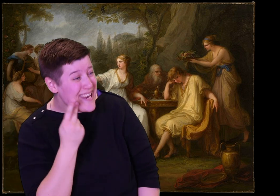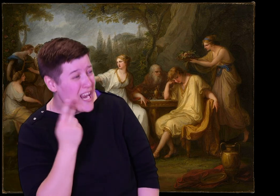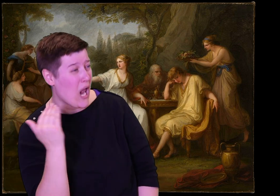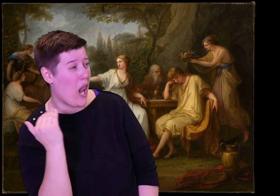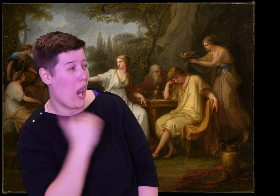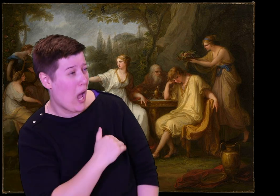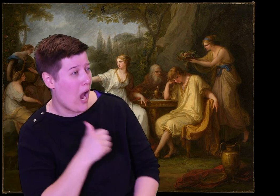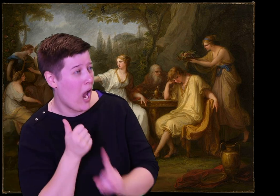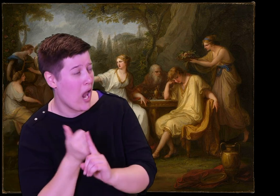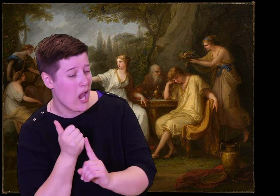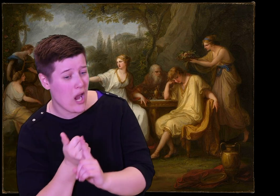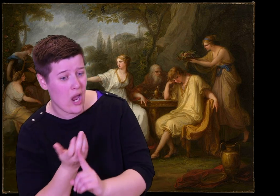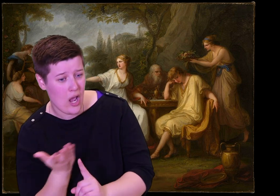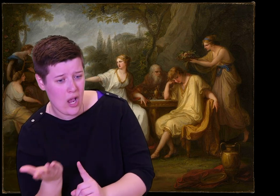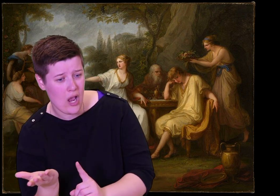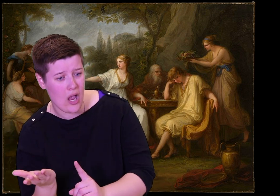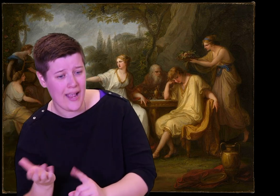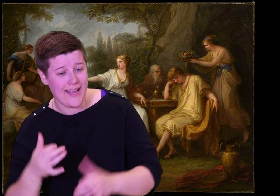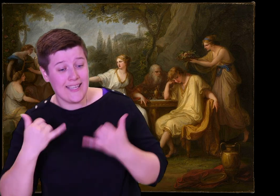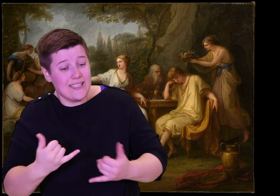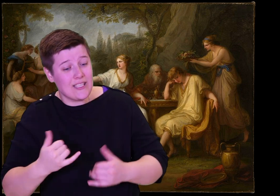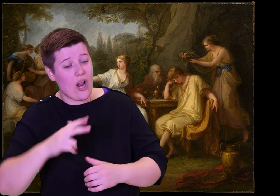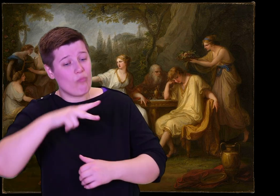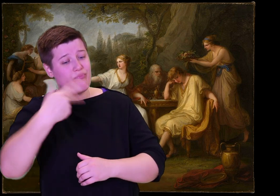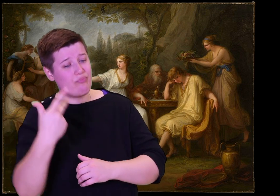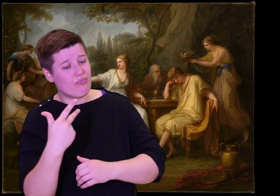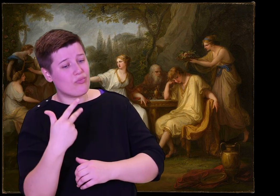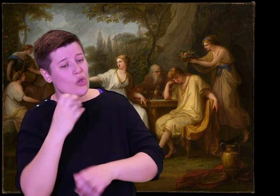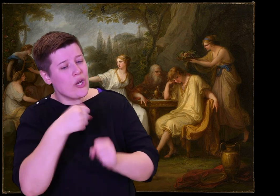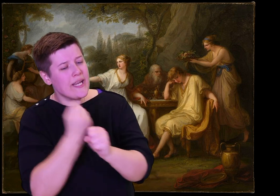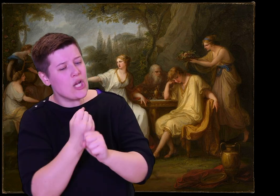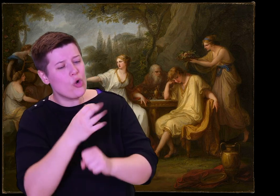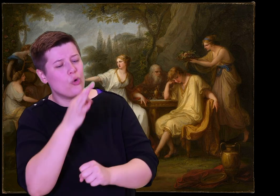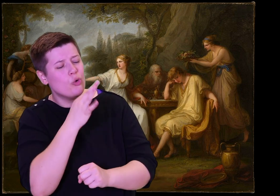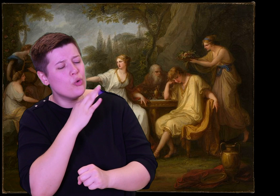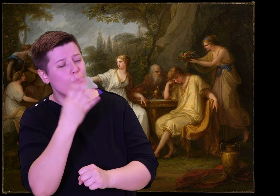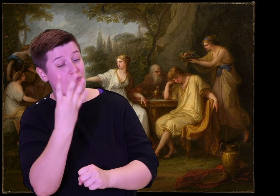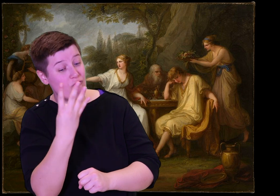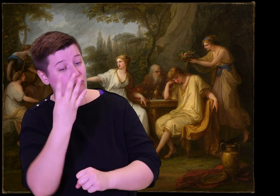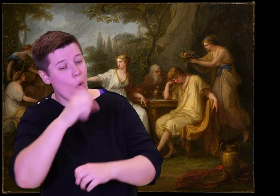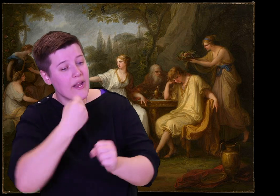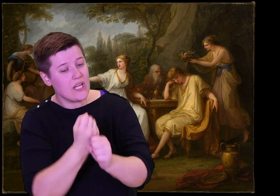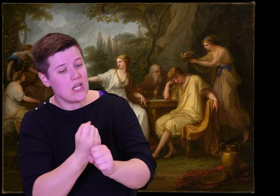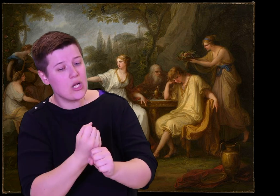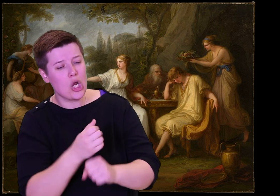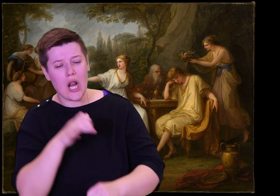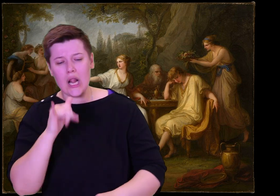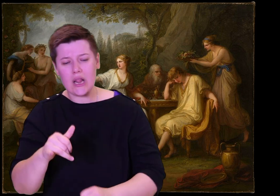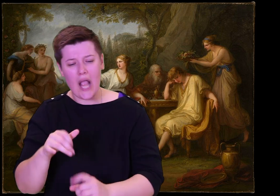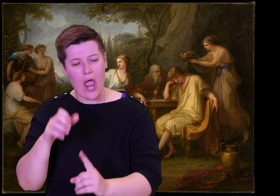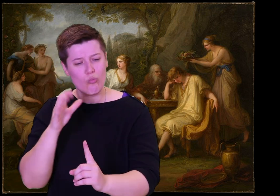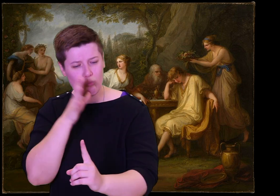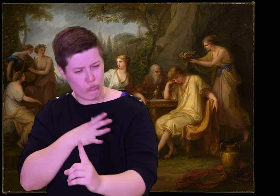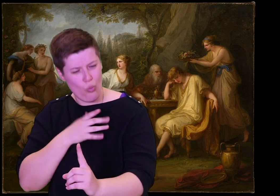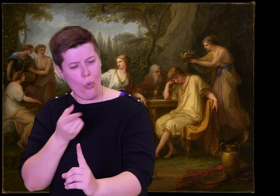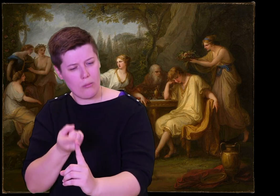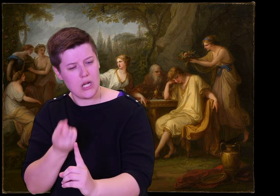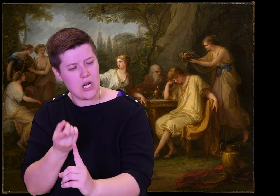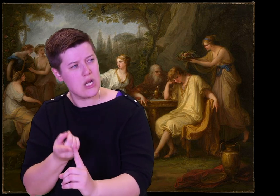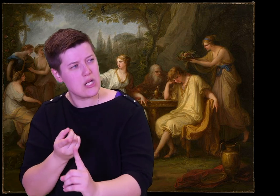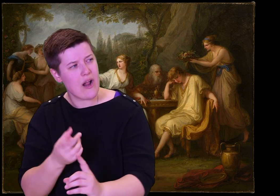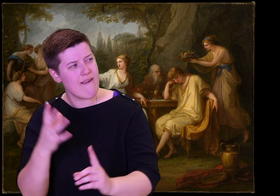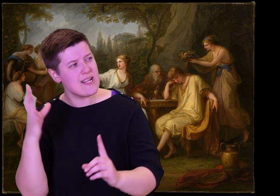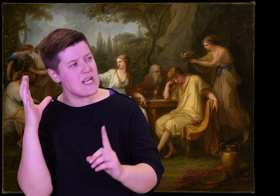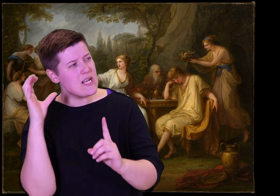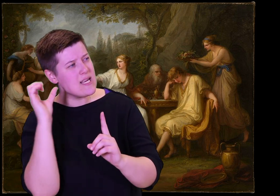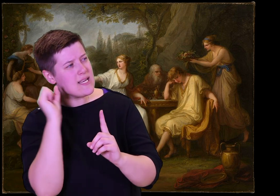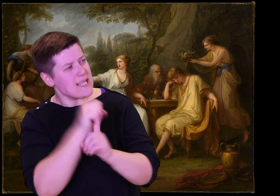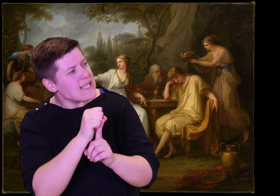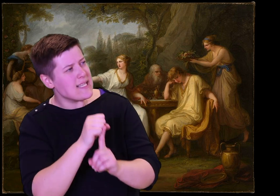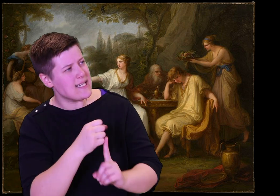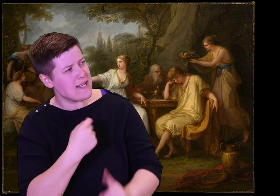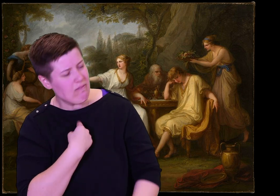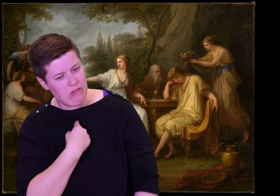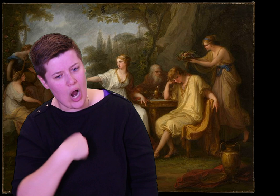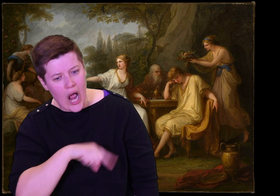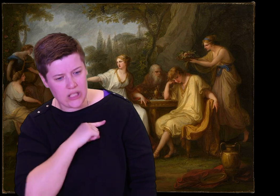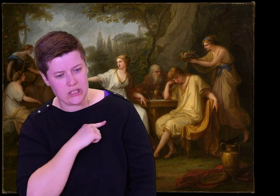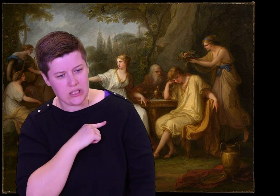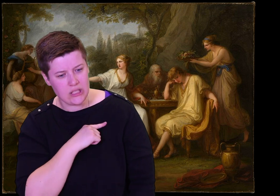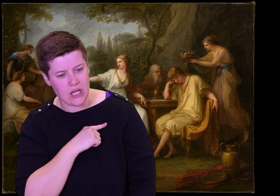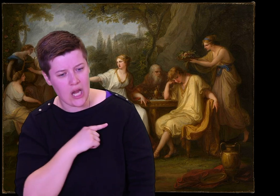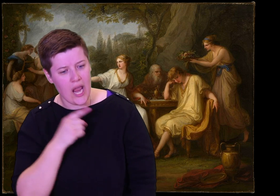Antinous began. "Telemachus, you stuck-up willful little boy! How dare you try to